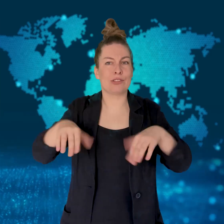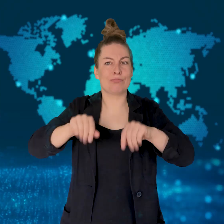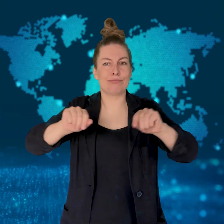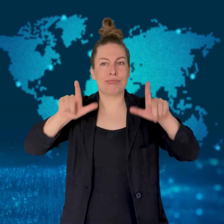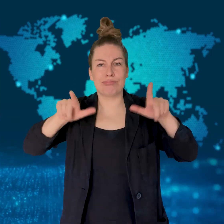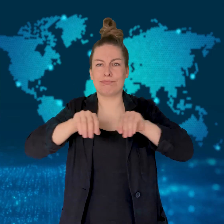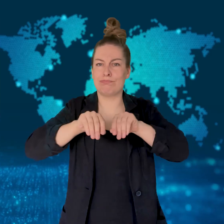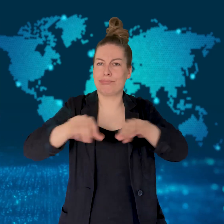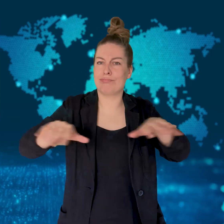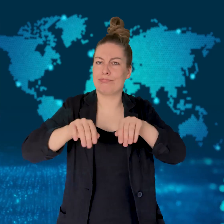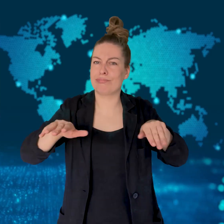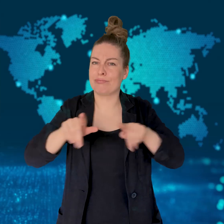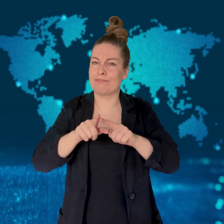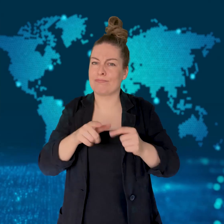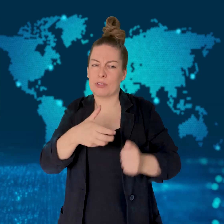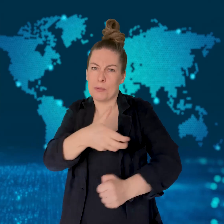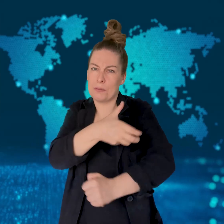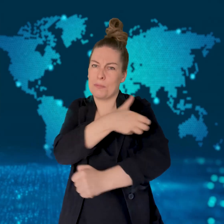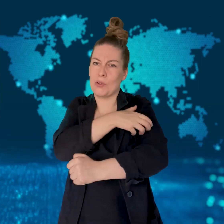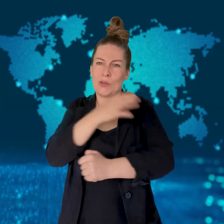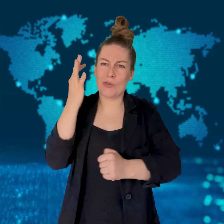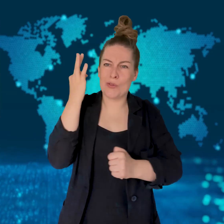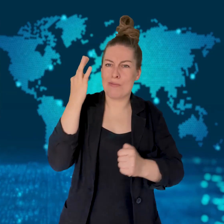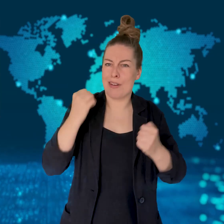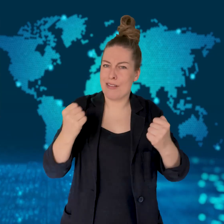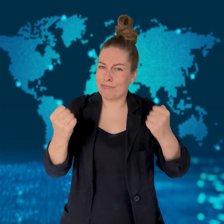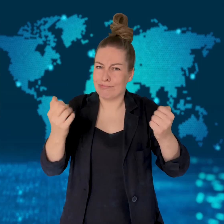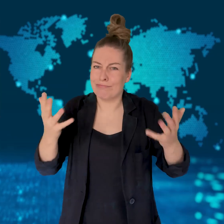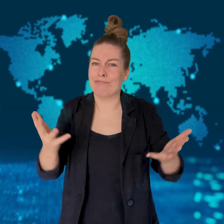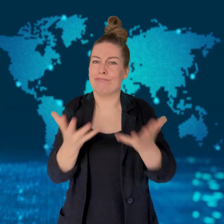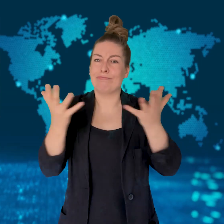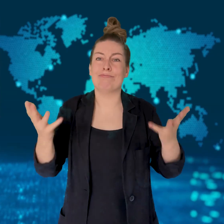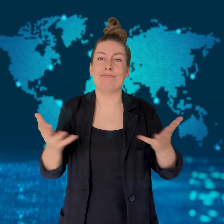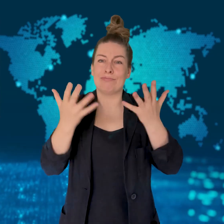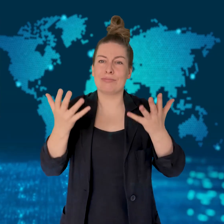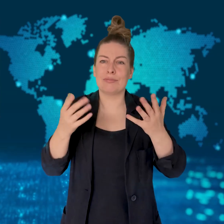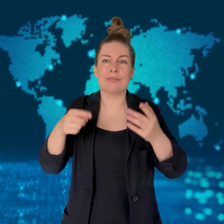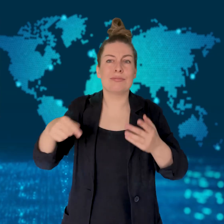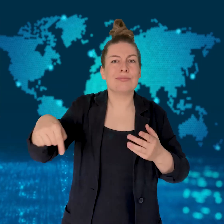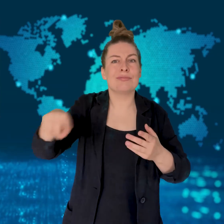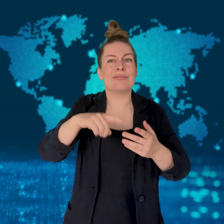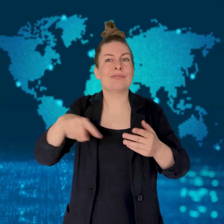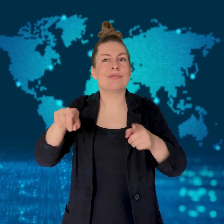She was arrested in November of 2022 after she posted on